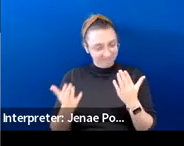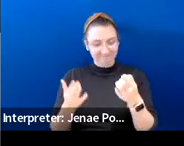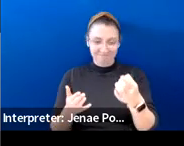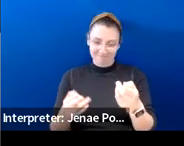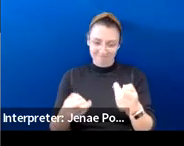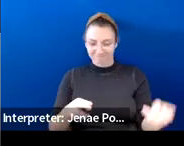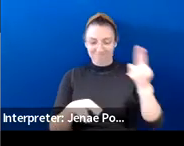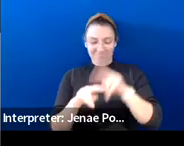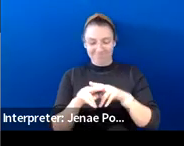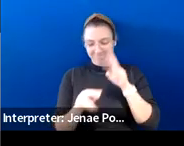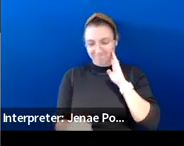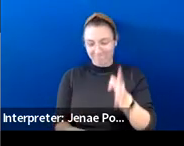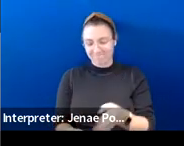the next likeliest